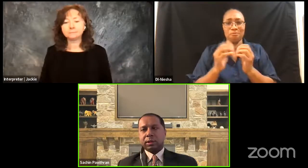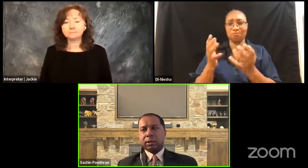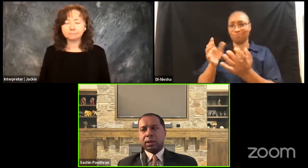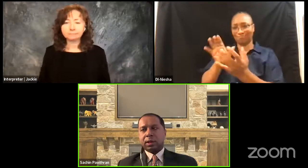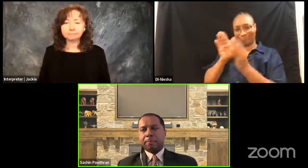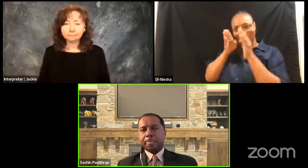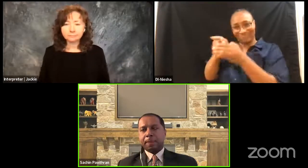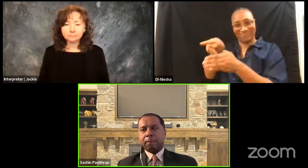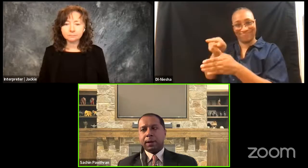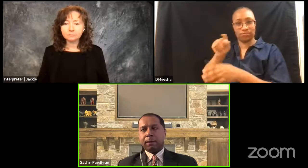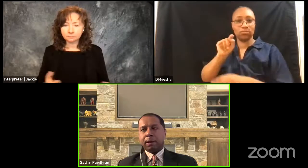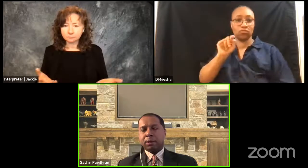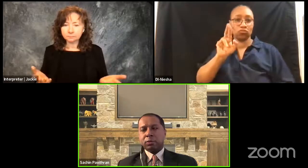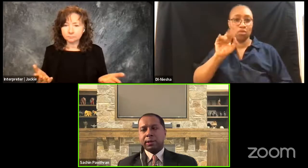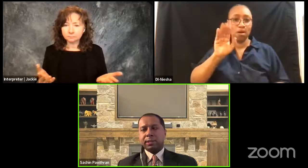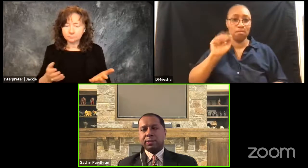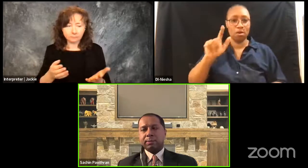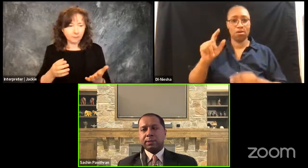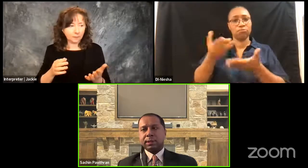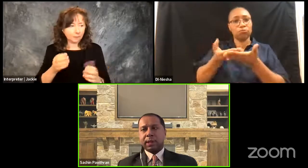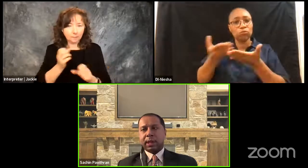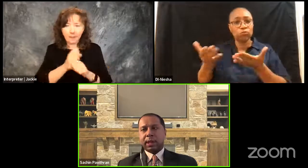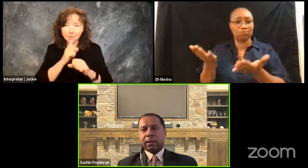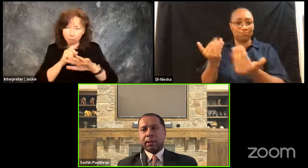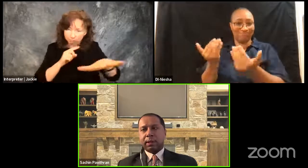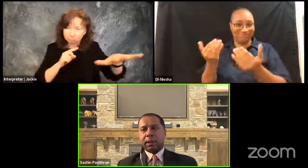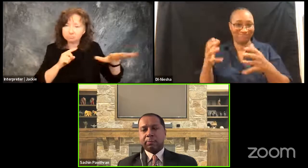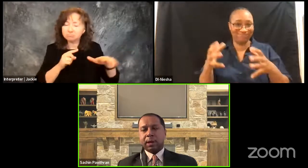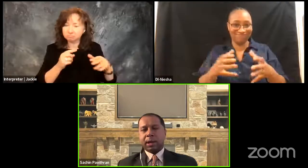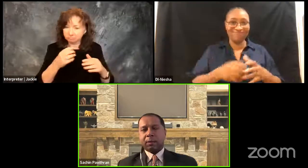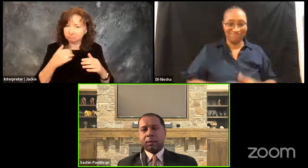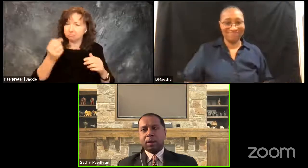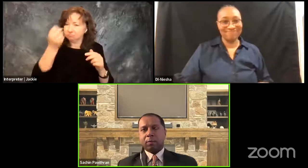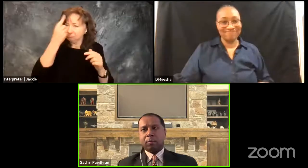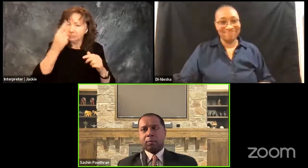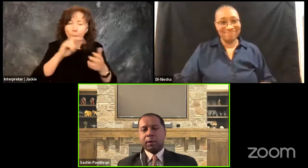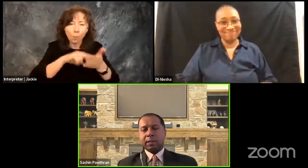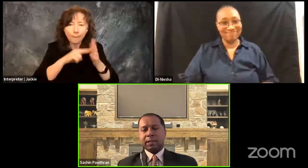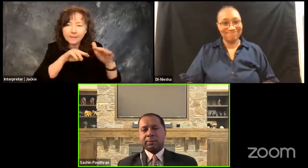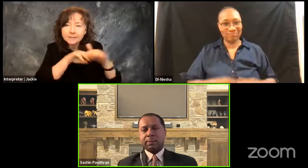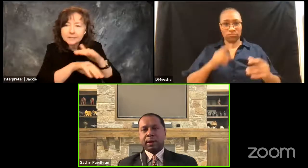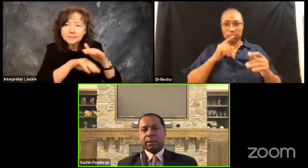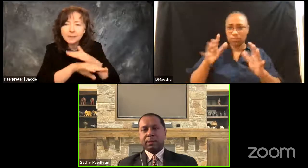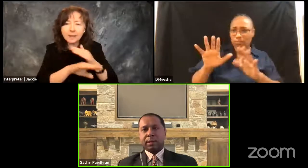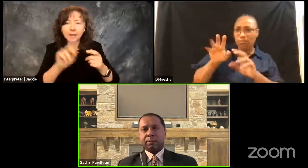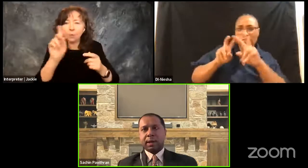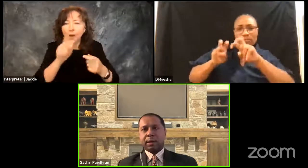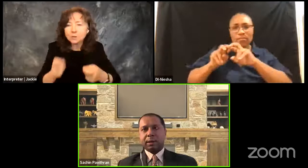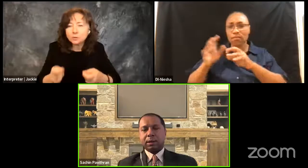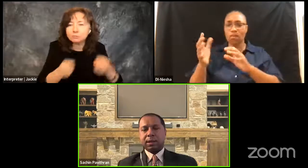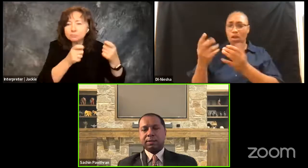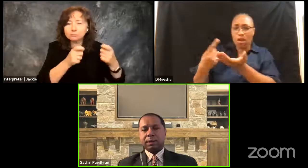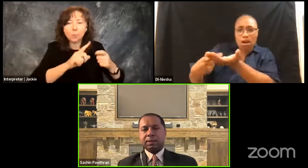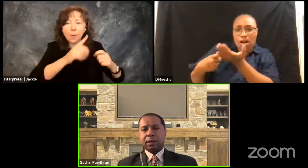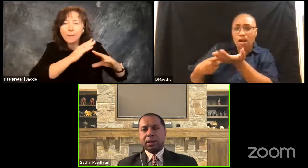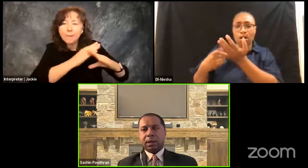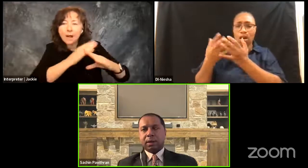that we can ensure accessibility and help guide more accessible barriers that might exist.